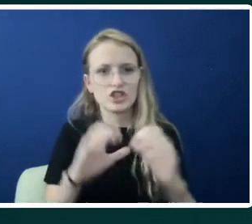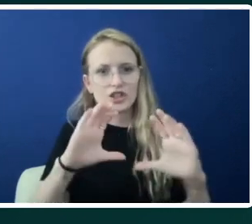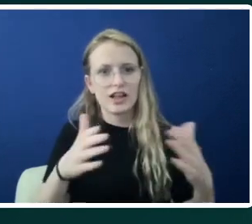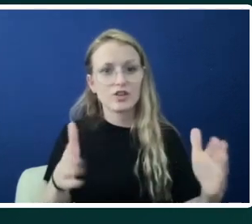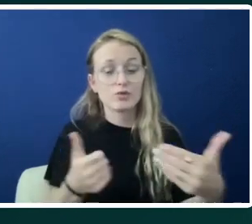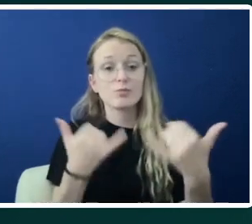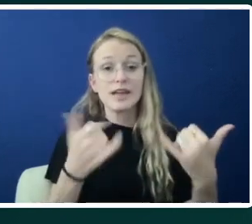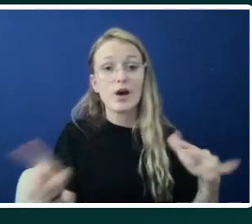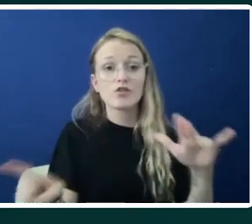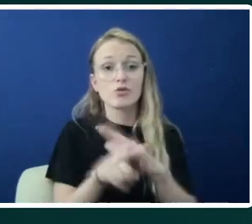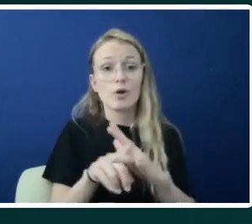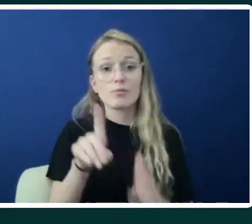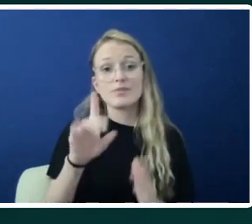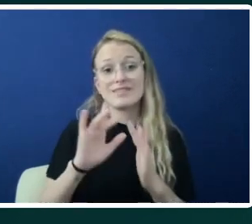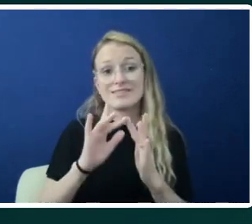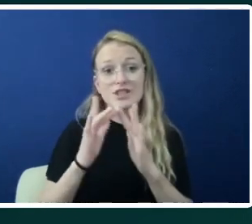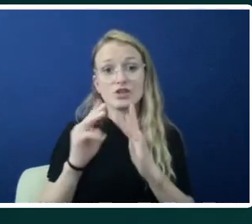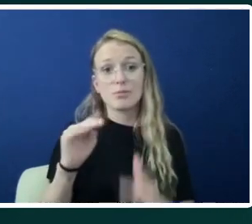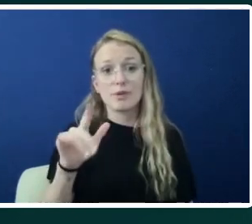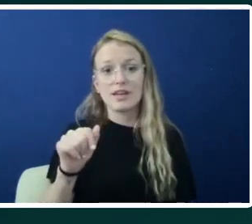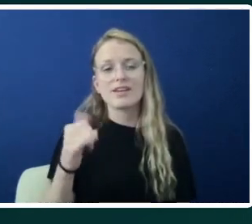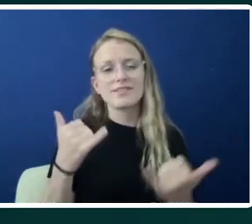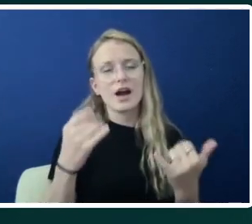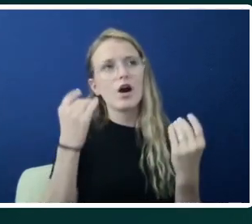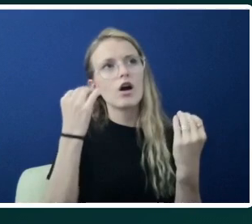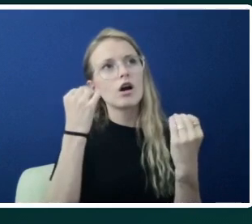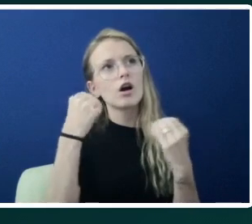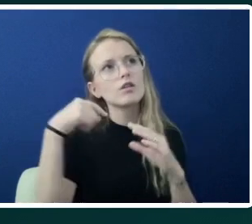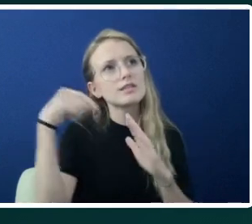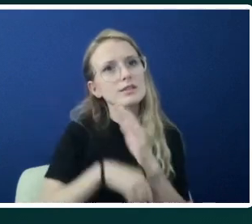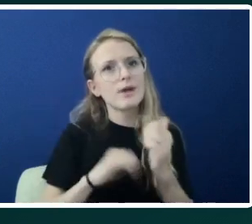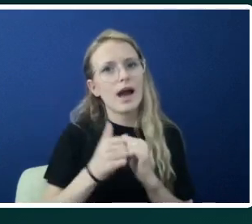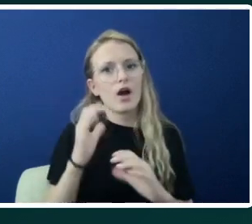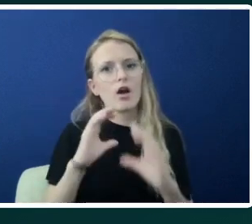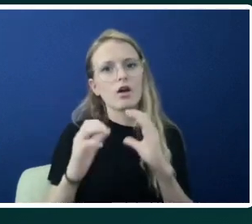they were thinking critically about how they talk to each other. If we can move to the next